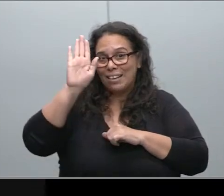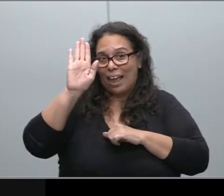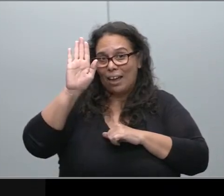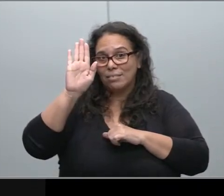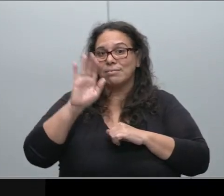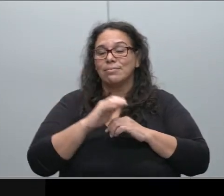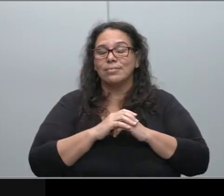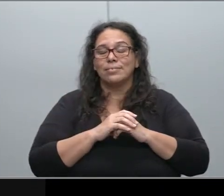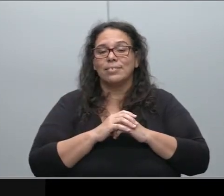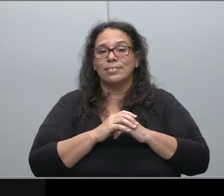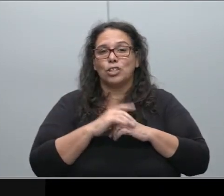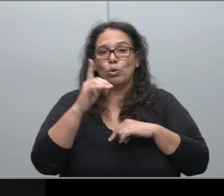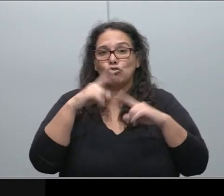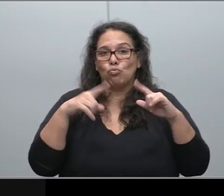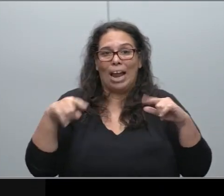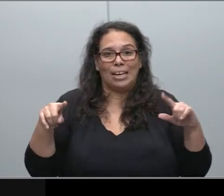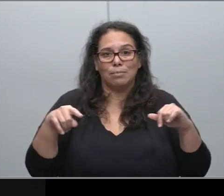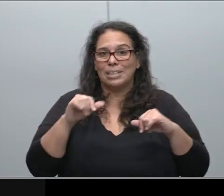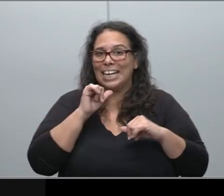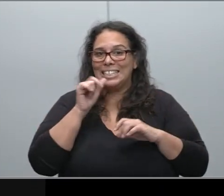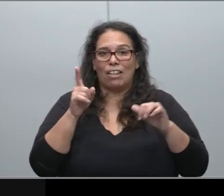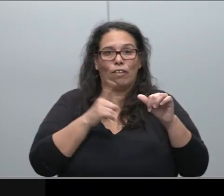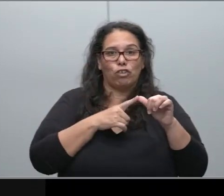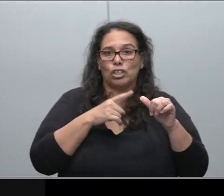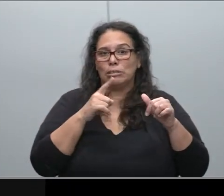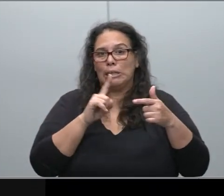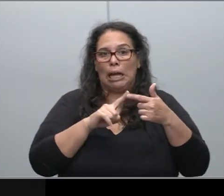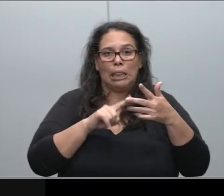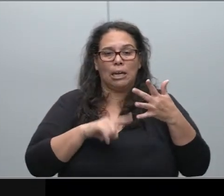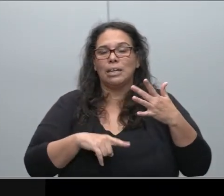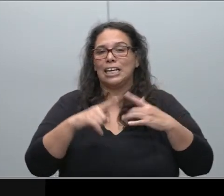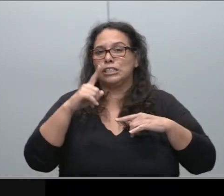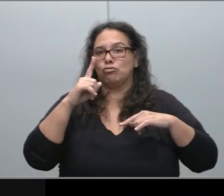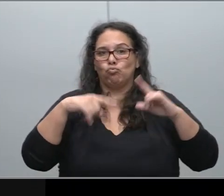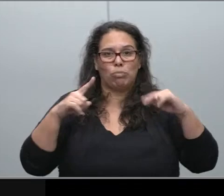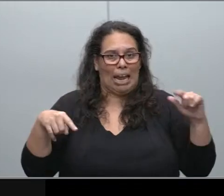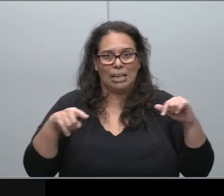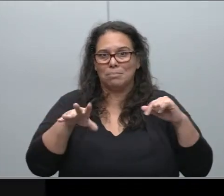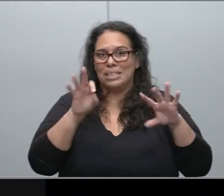I'm gonna set the timer. - I don't see the- Do you have the slide, Mr. Itson?